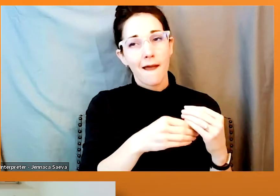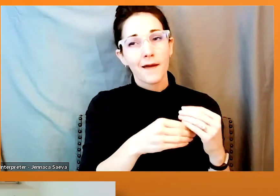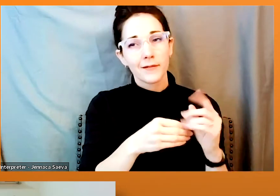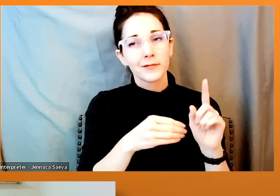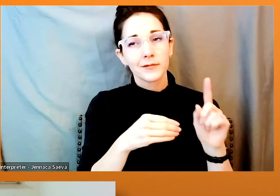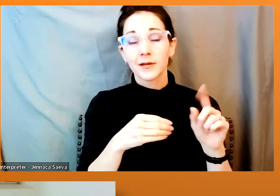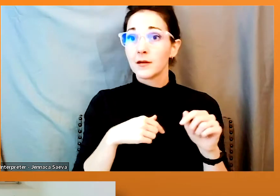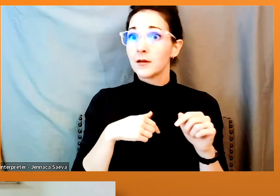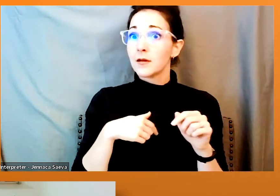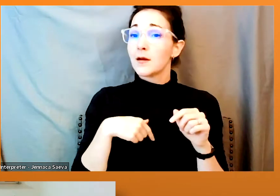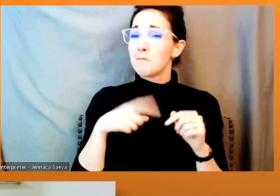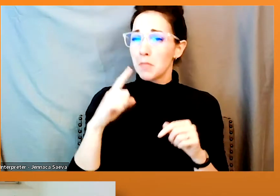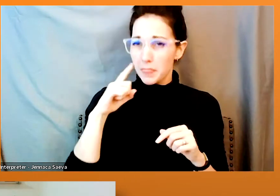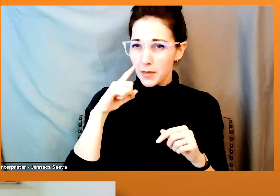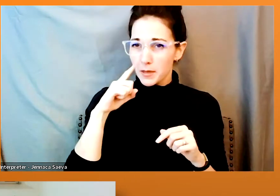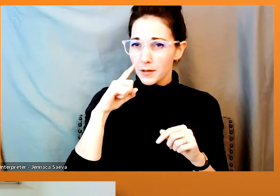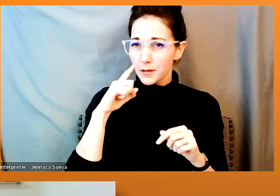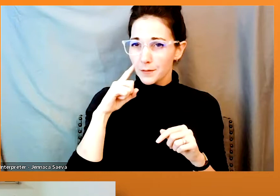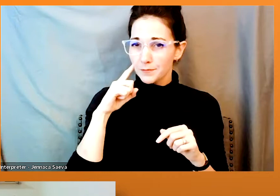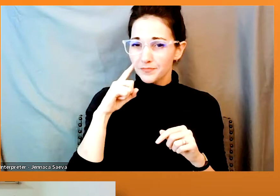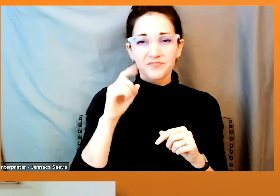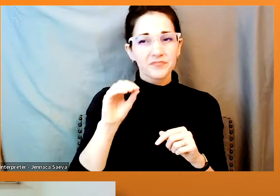Yeah, Sue, I'll also jump in.